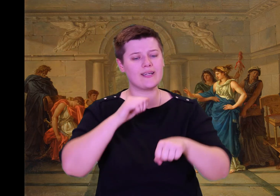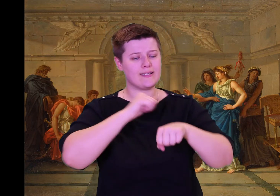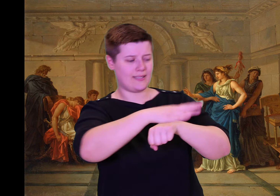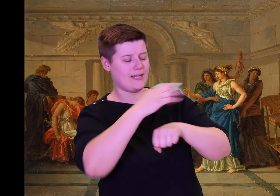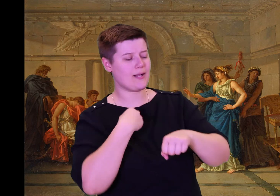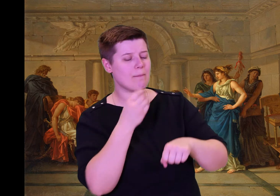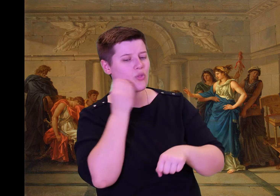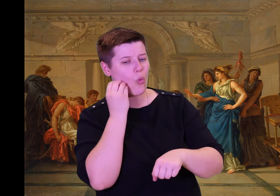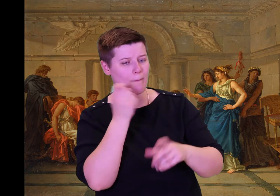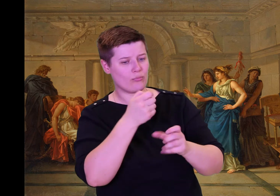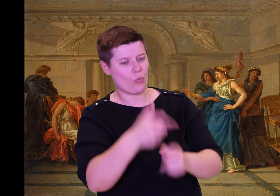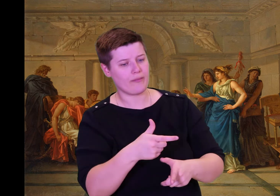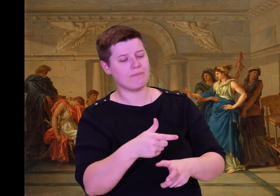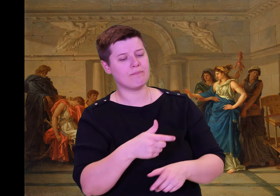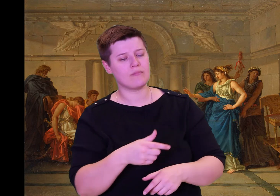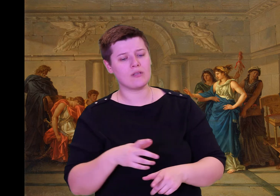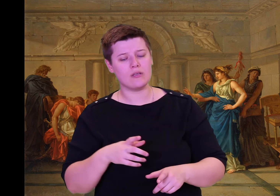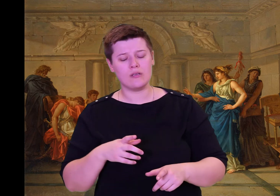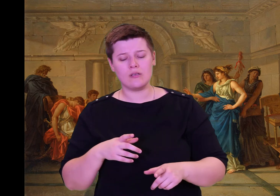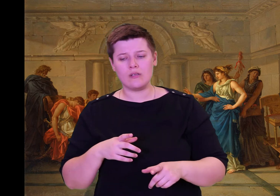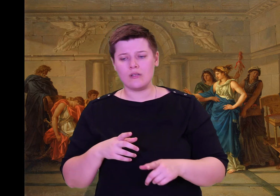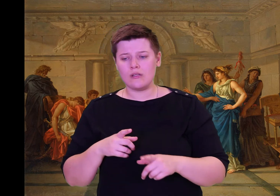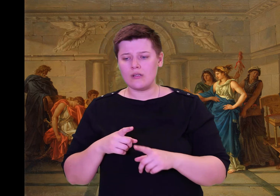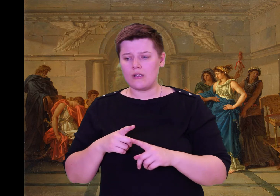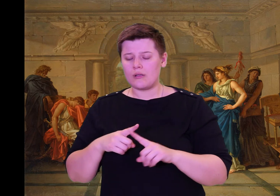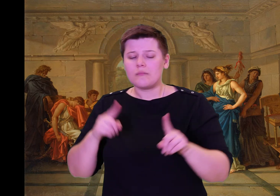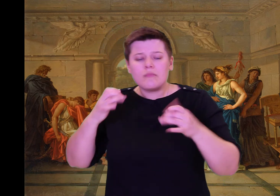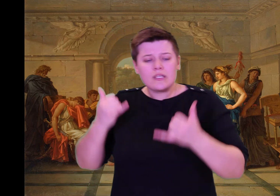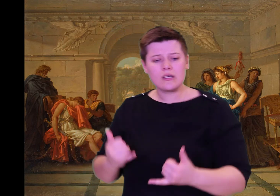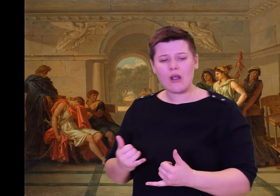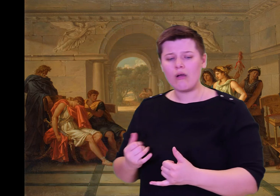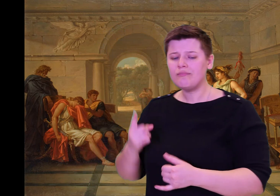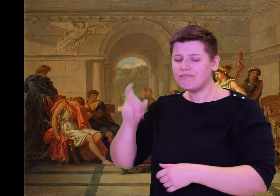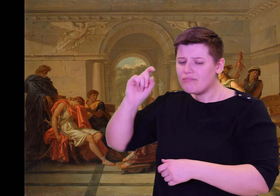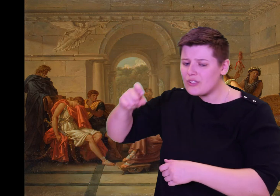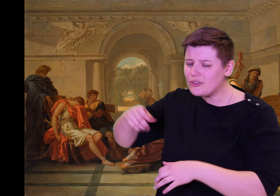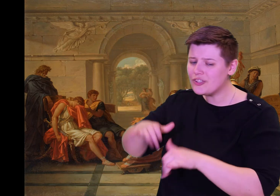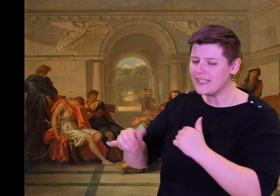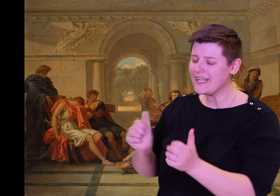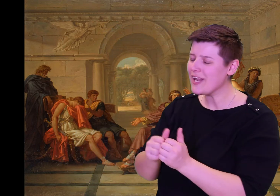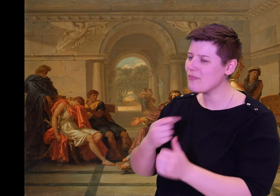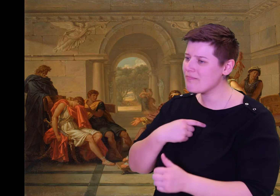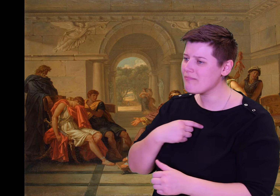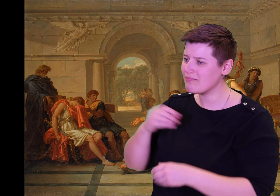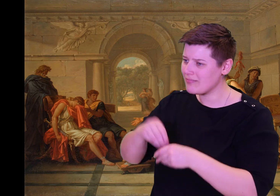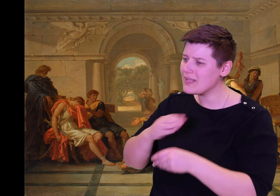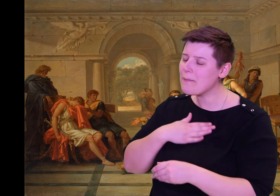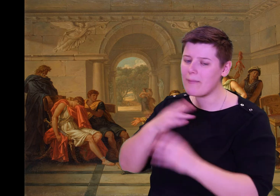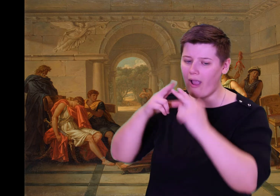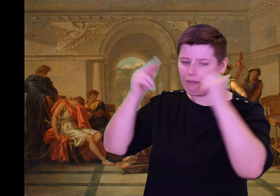rain-fed river. We docked the ships and sacrificed the oxen. When I had quenched